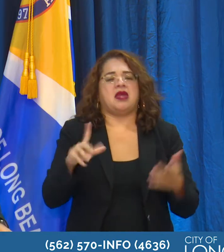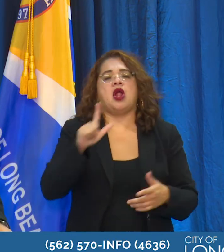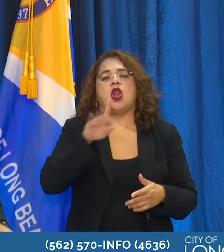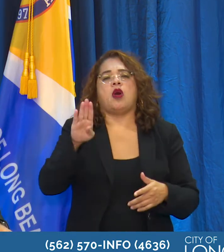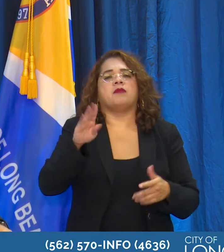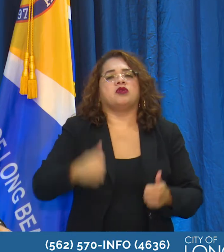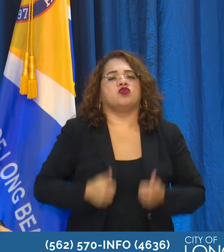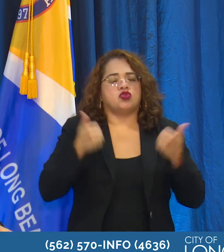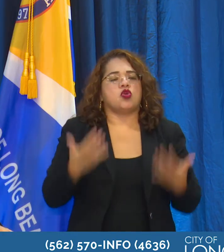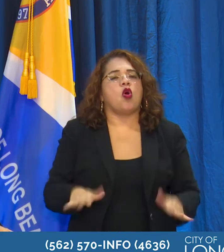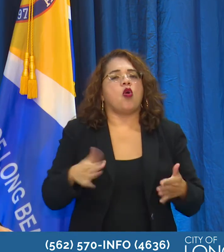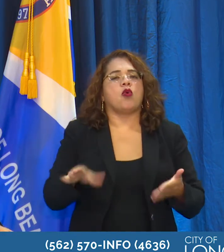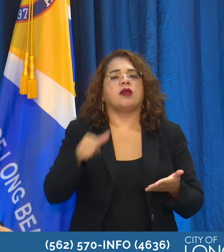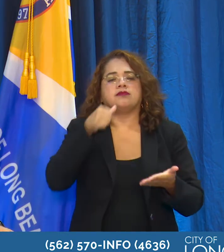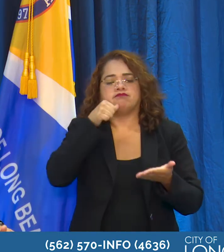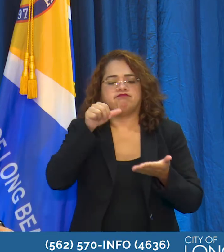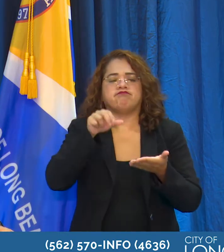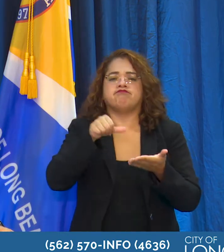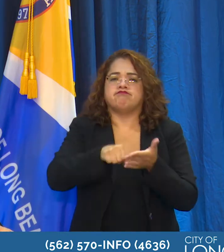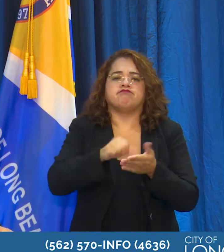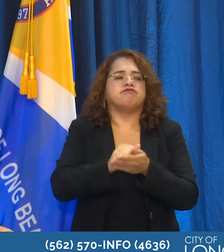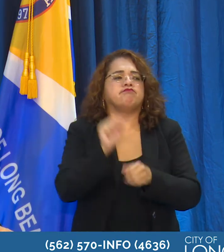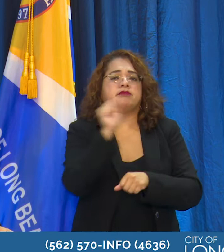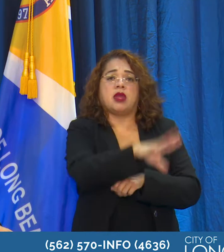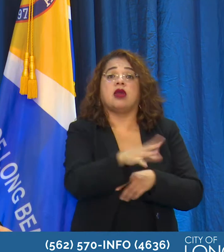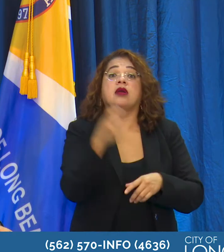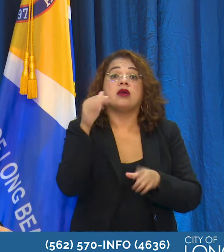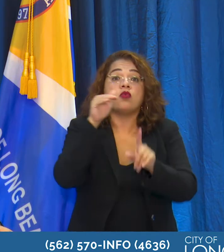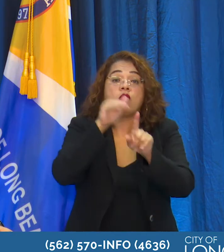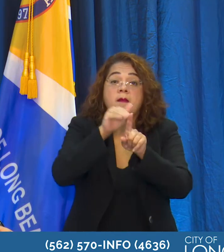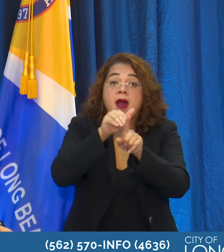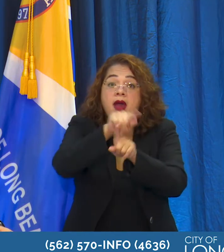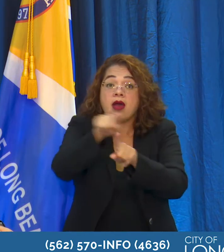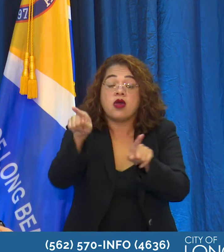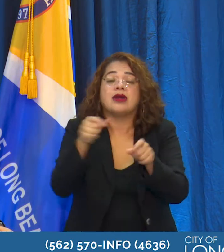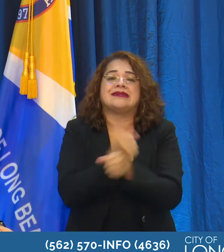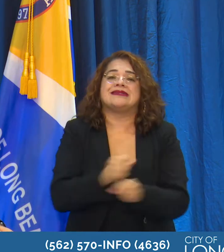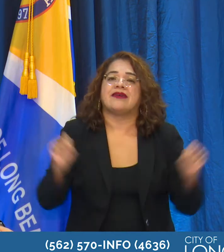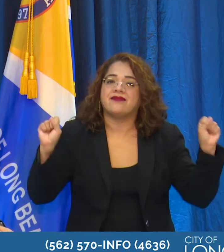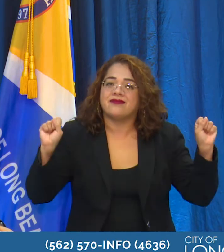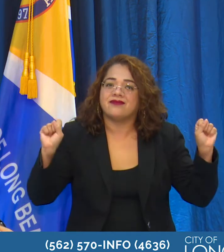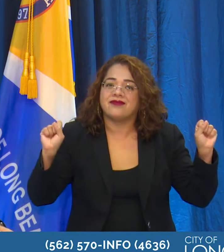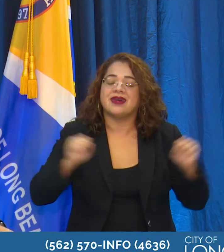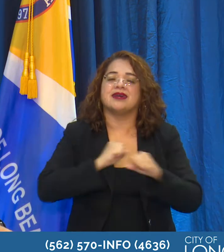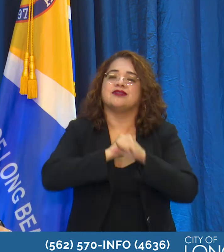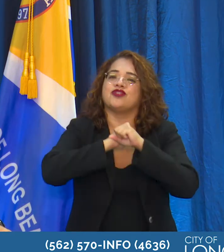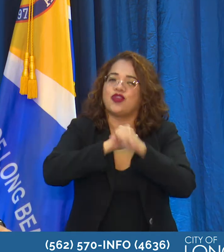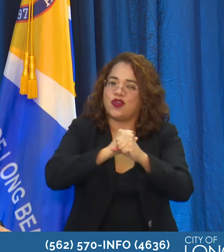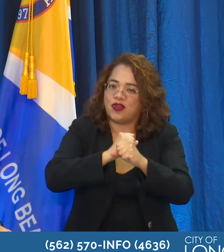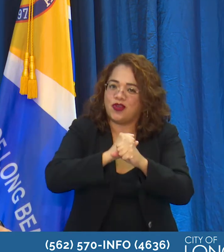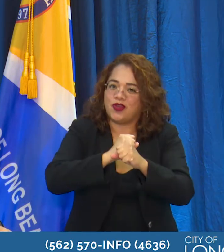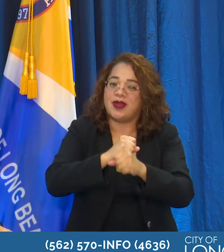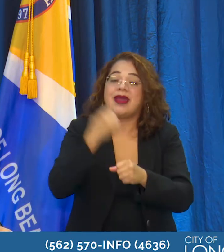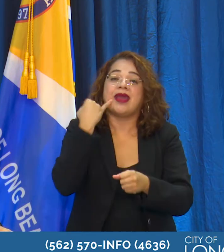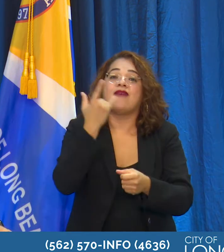But we want to remind people that voting by mail is safe and secure. So I'll say it one more time. Voting by mail is safe and secure.